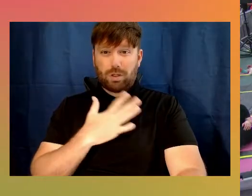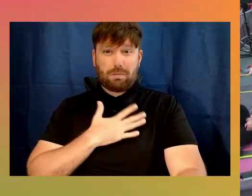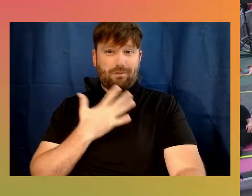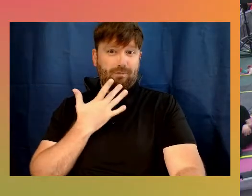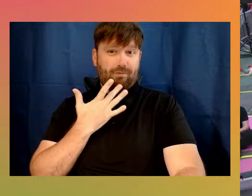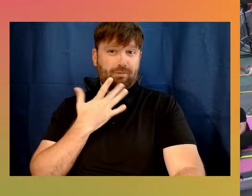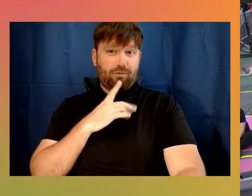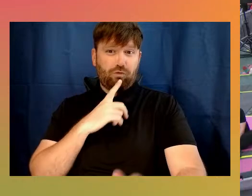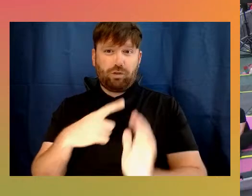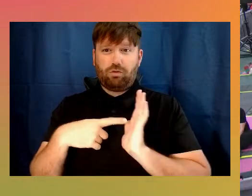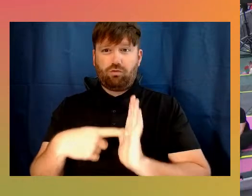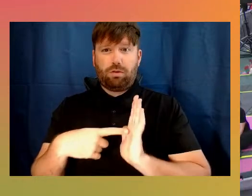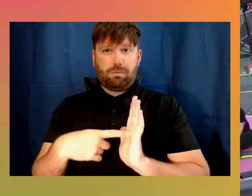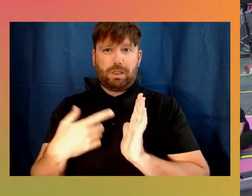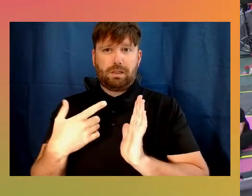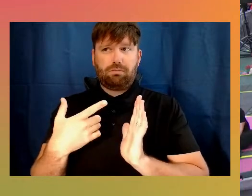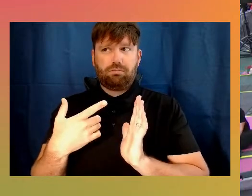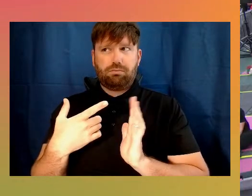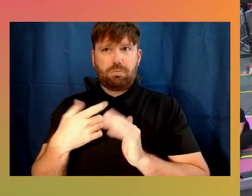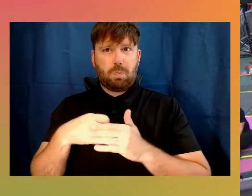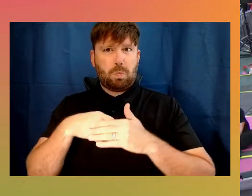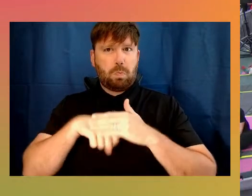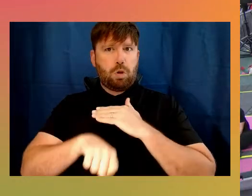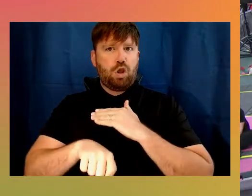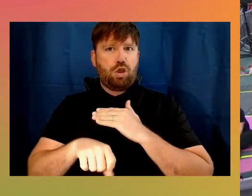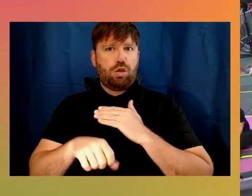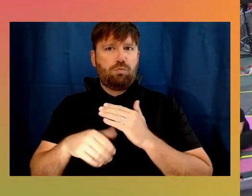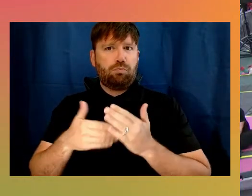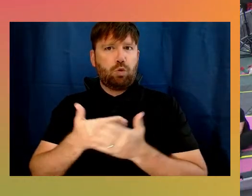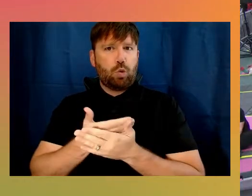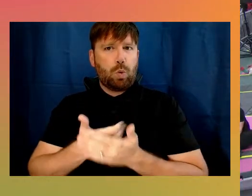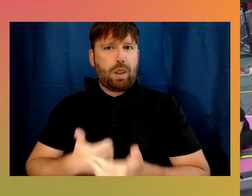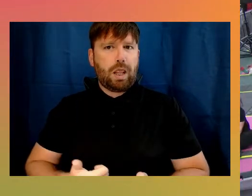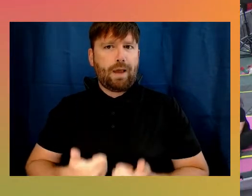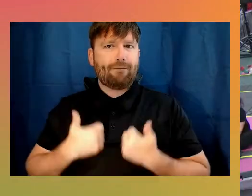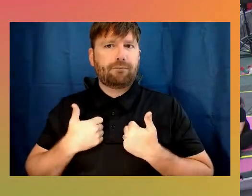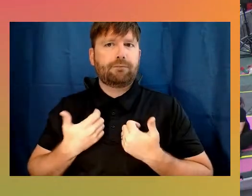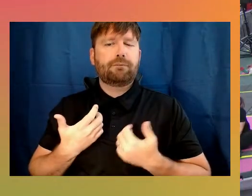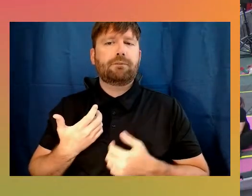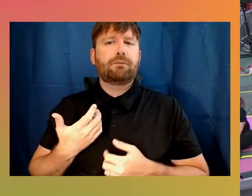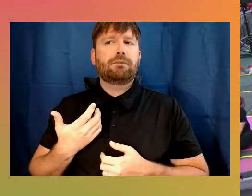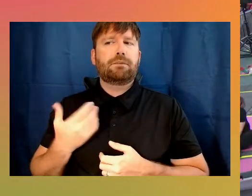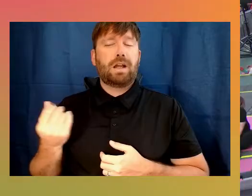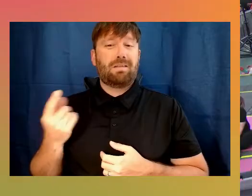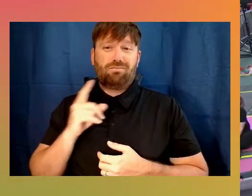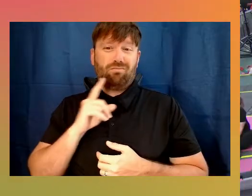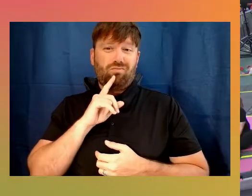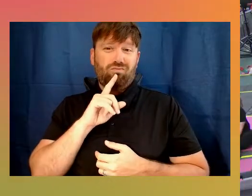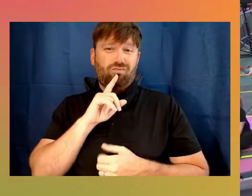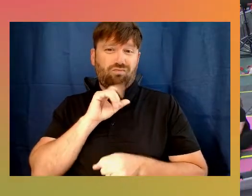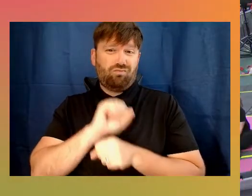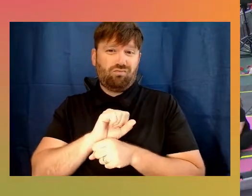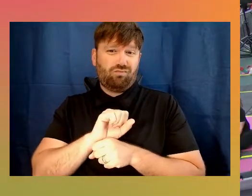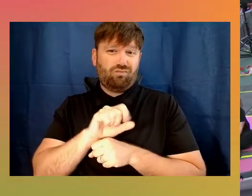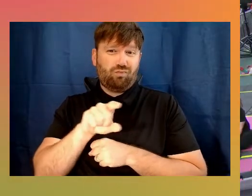ONE OF MY FAVORITES, BECAUSE IT